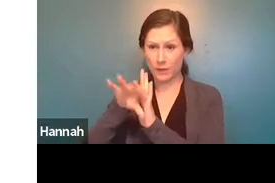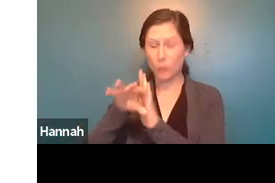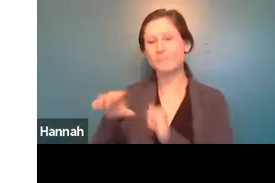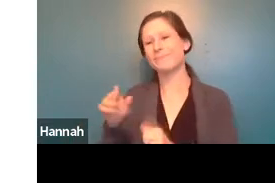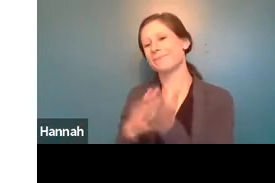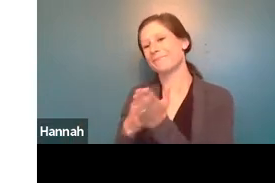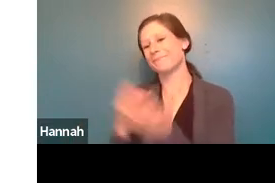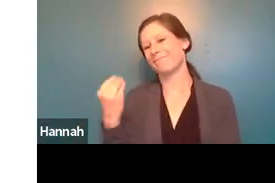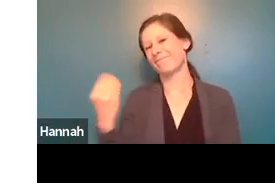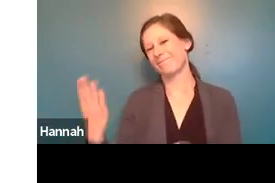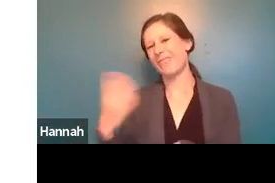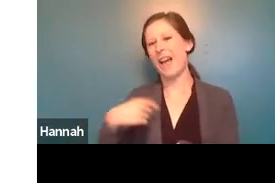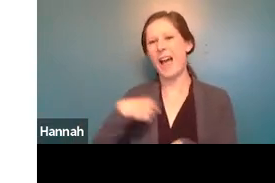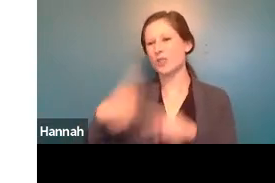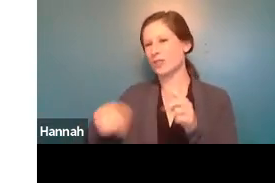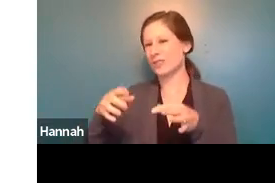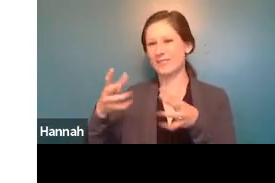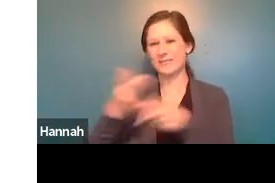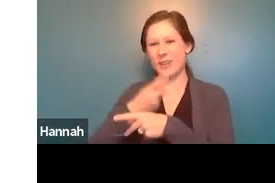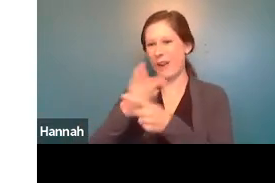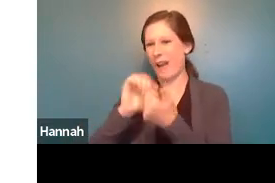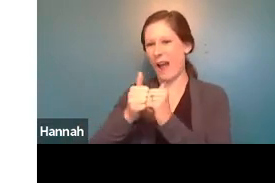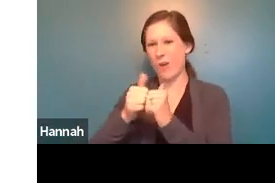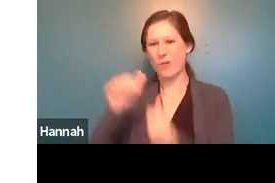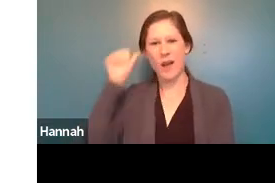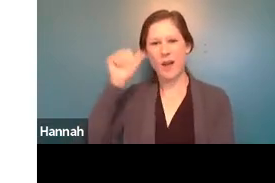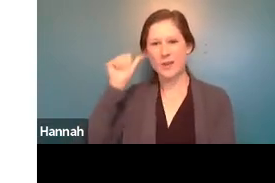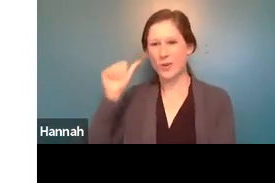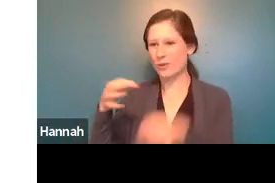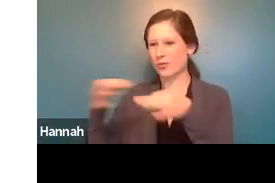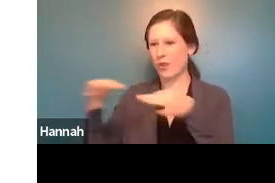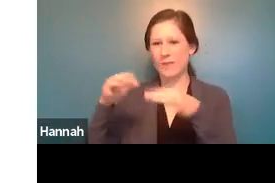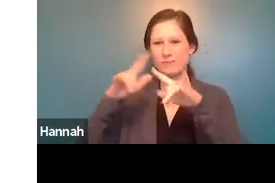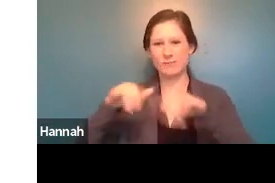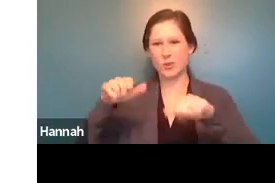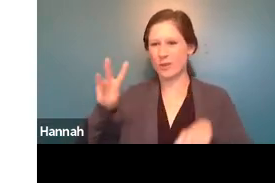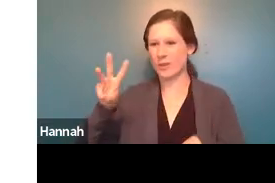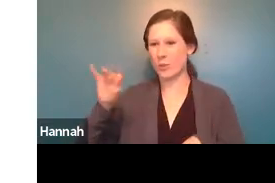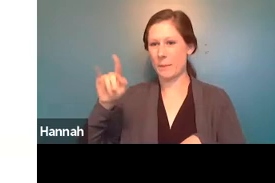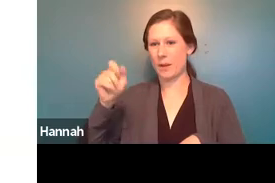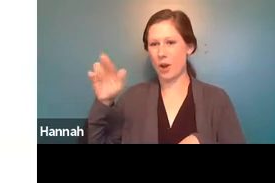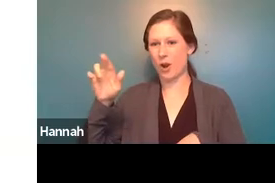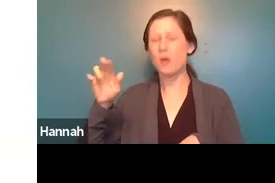audio described during the webinar, but they will be audio described when I send the link out to you.